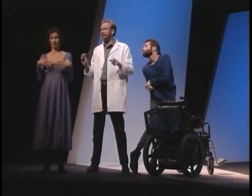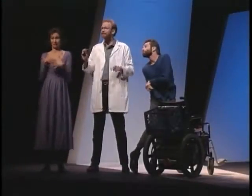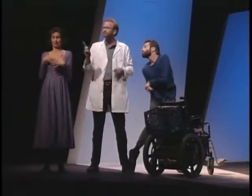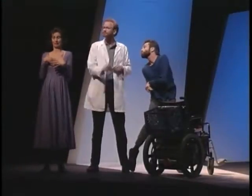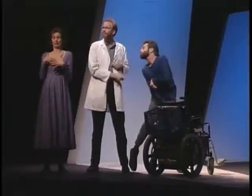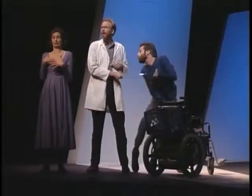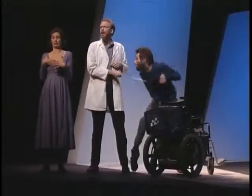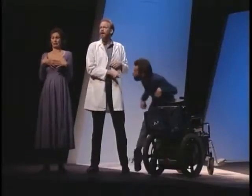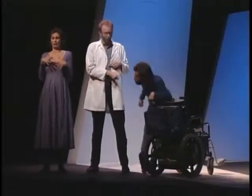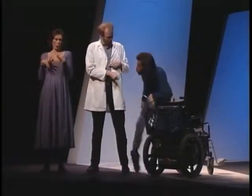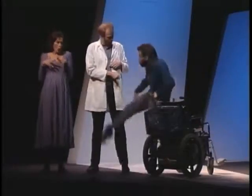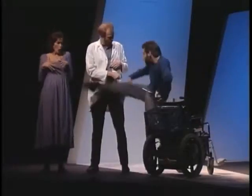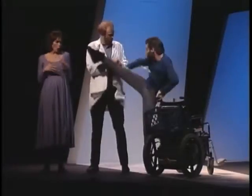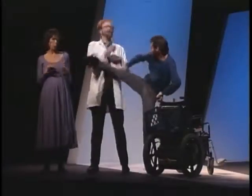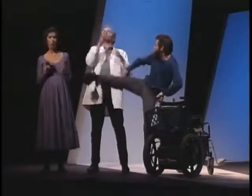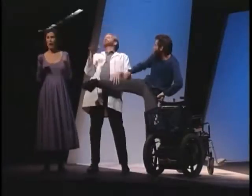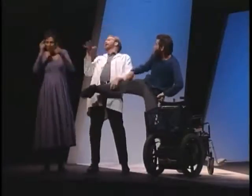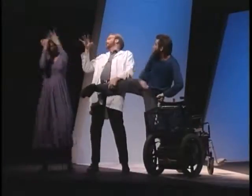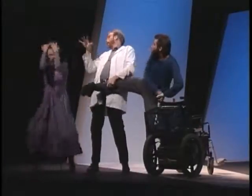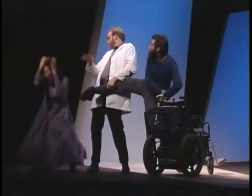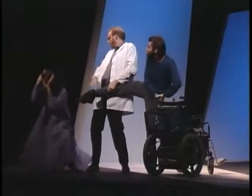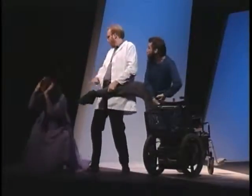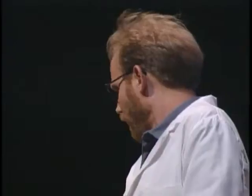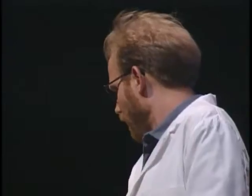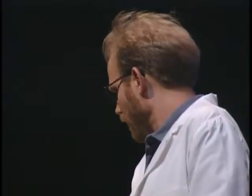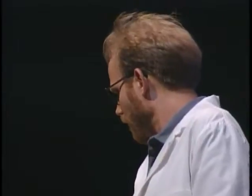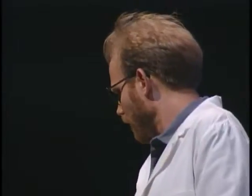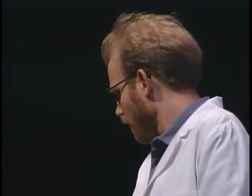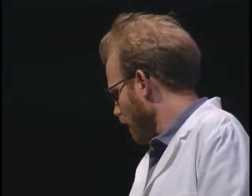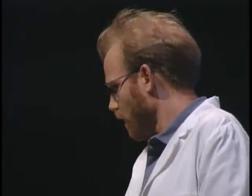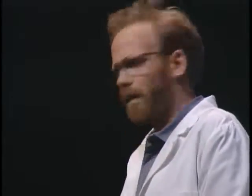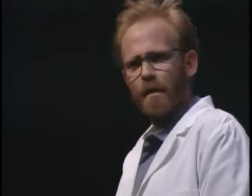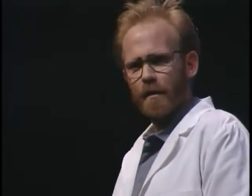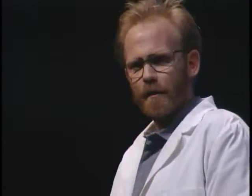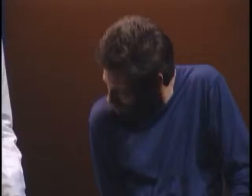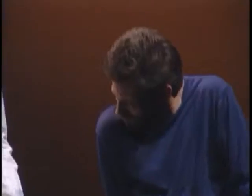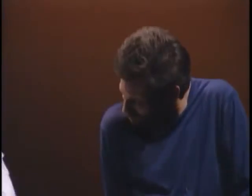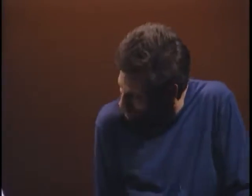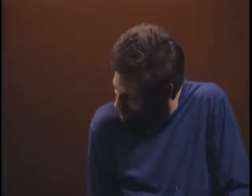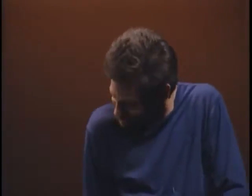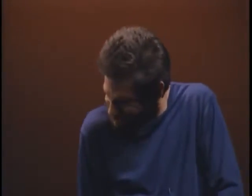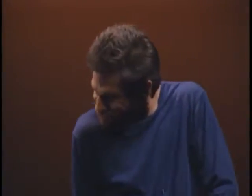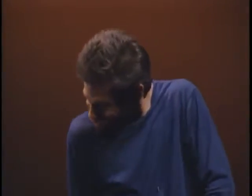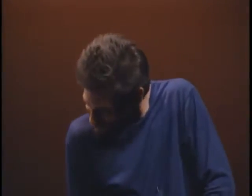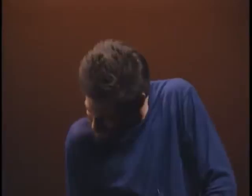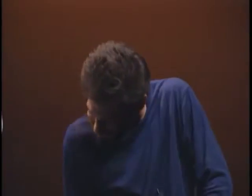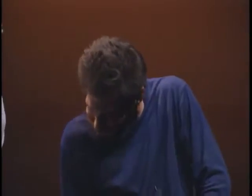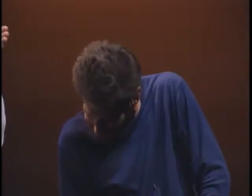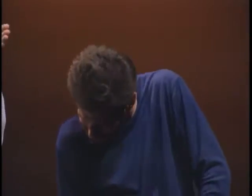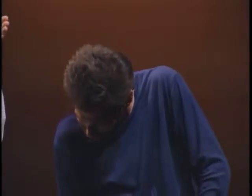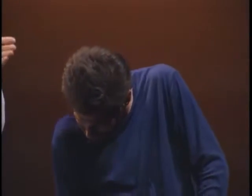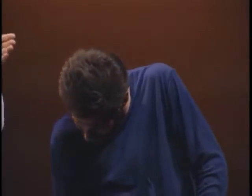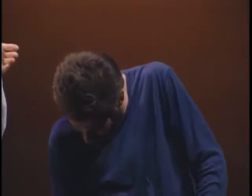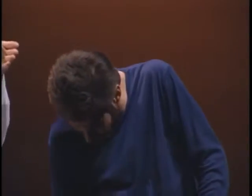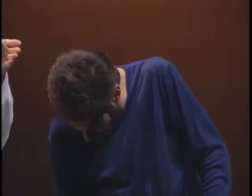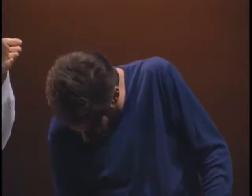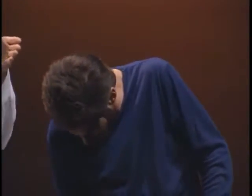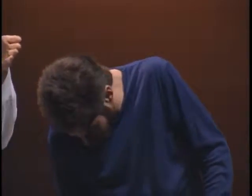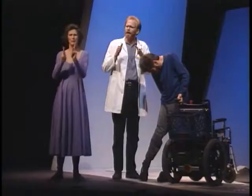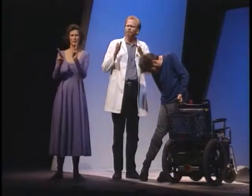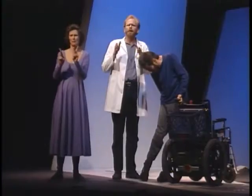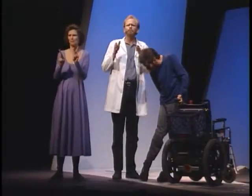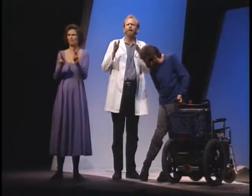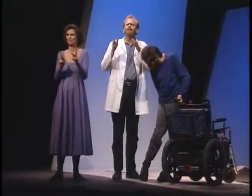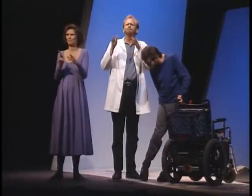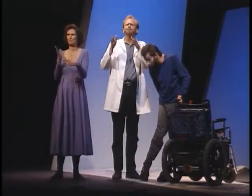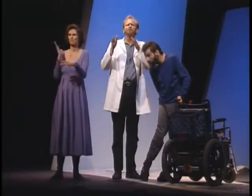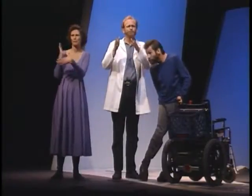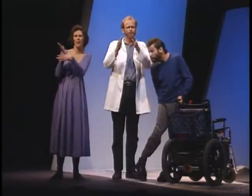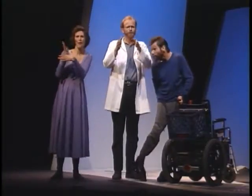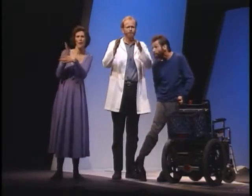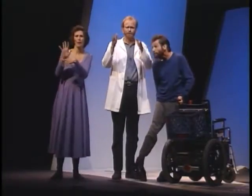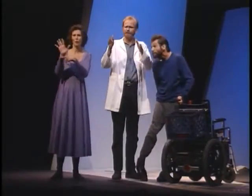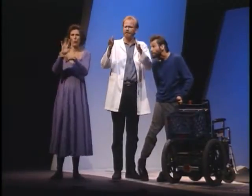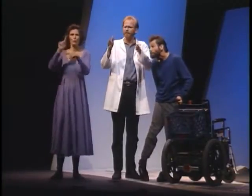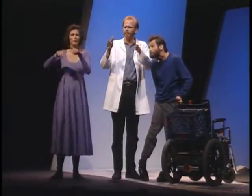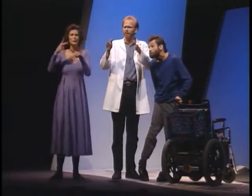ooh oh and it Lakes like about blocking people's view in the screen or